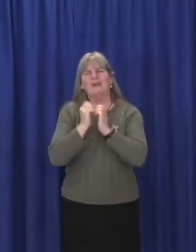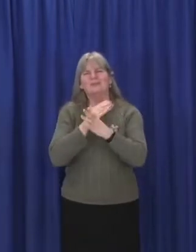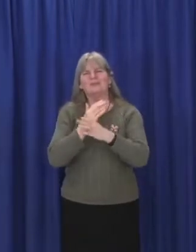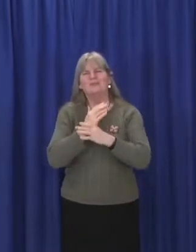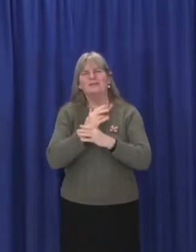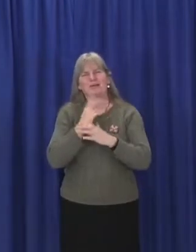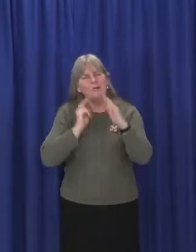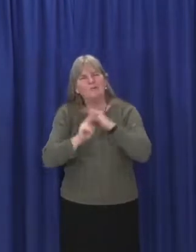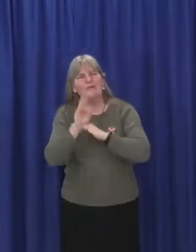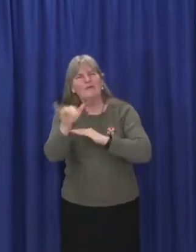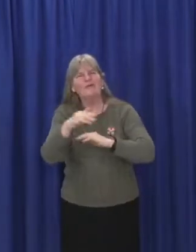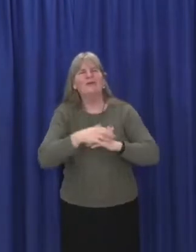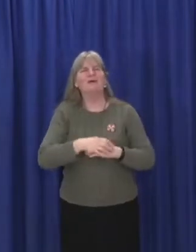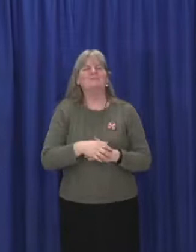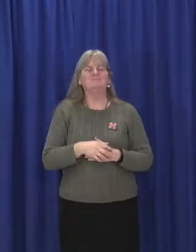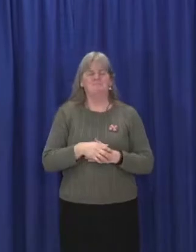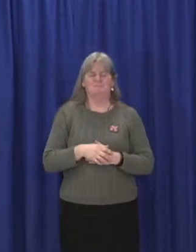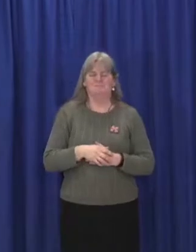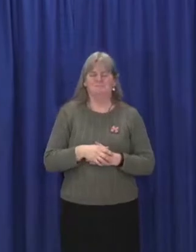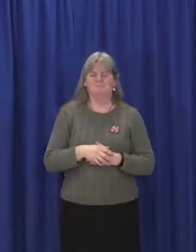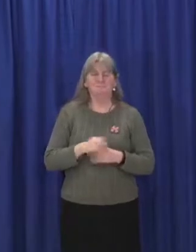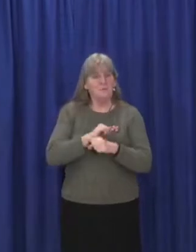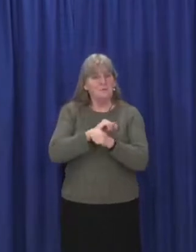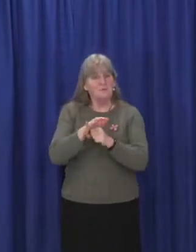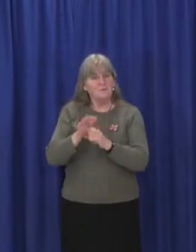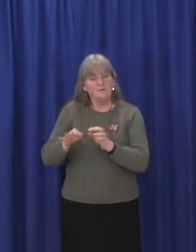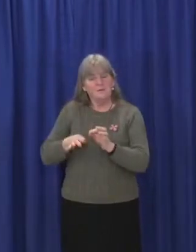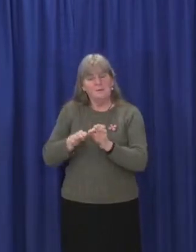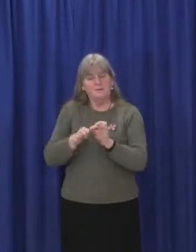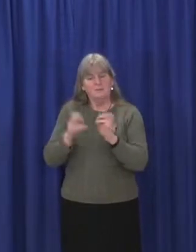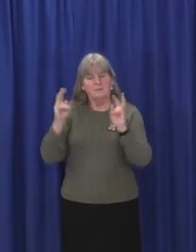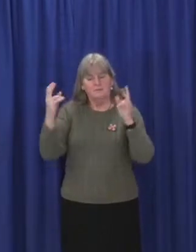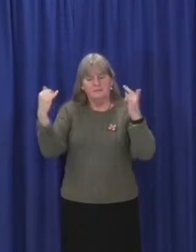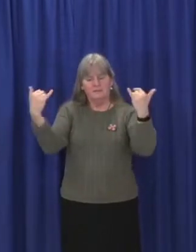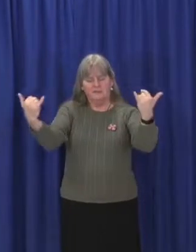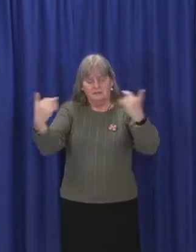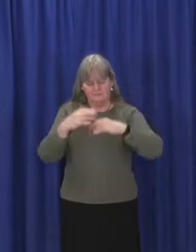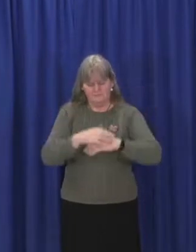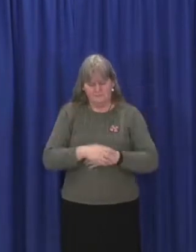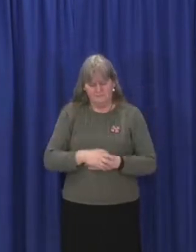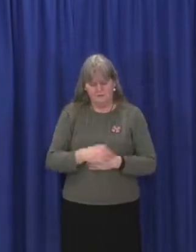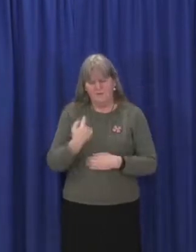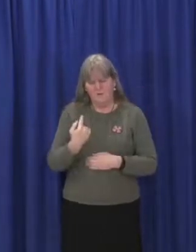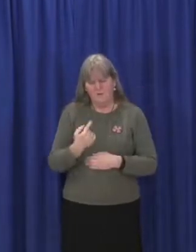I'll now turn to an update on COVID-19. There is one person in the hospital